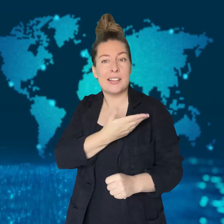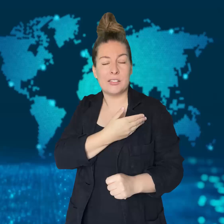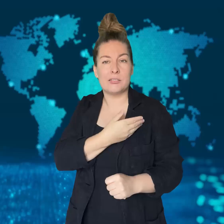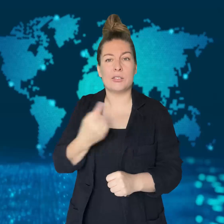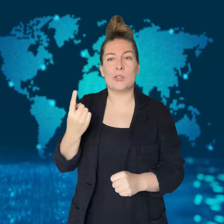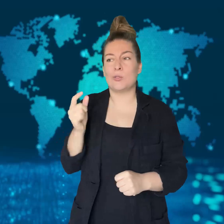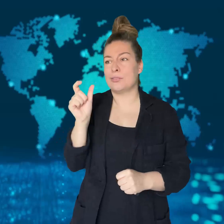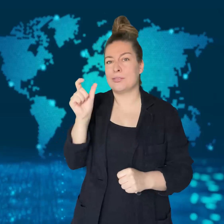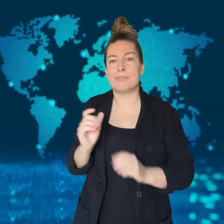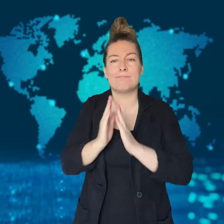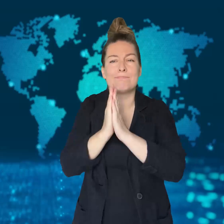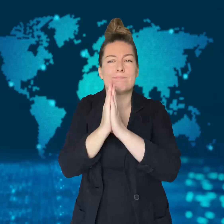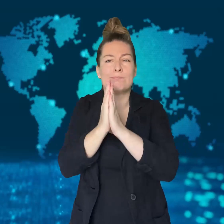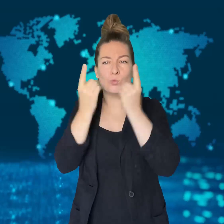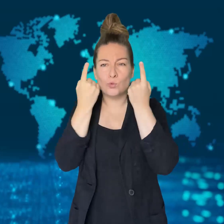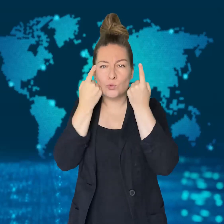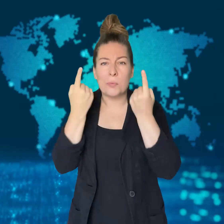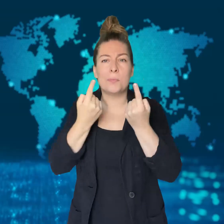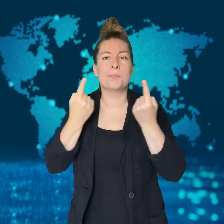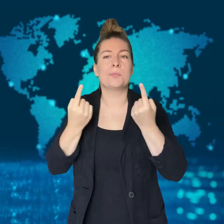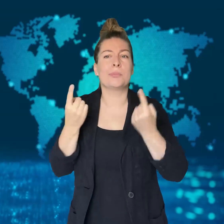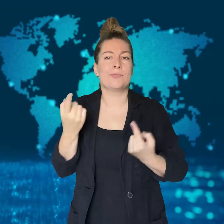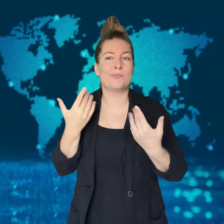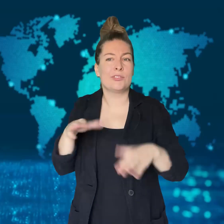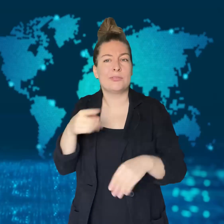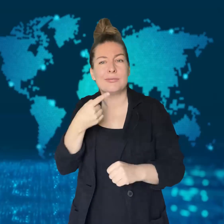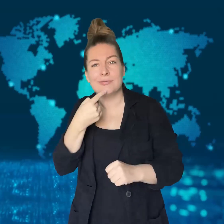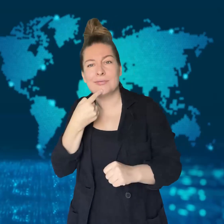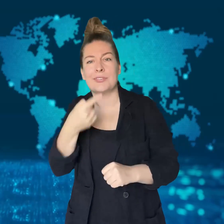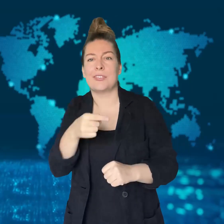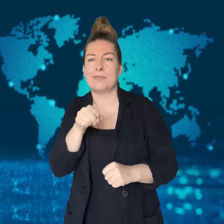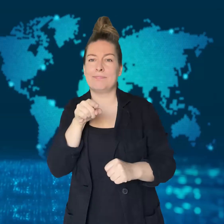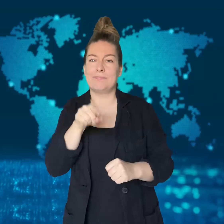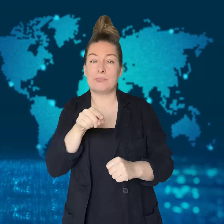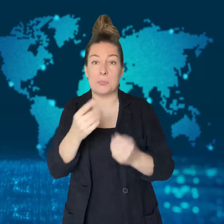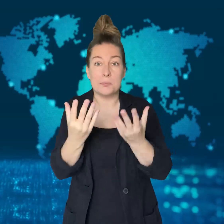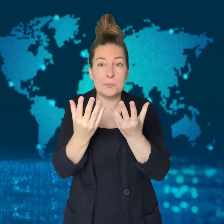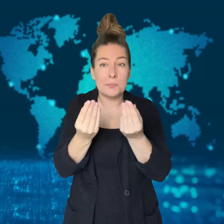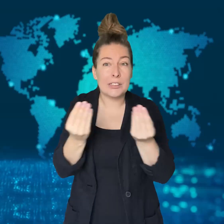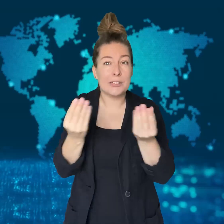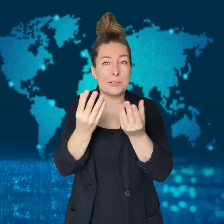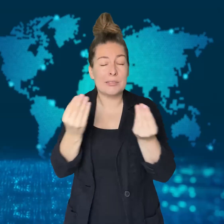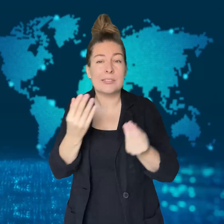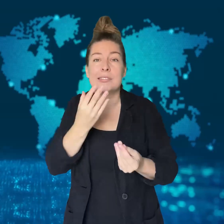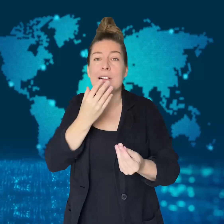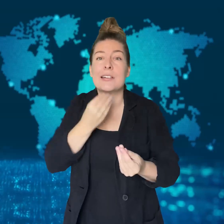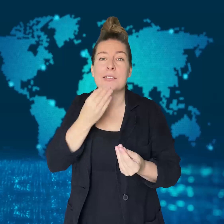Thousands of protests took place last weekend